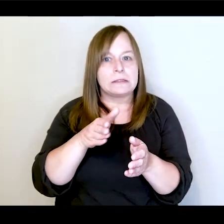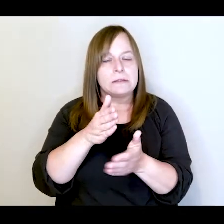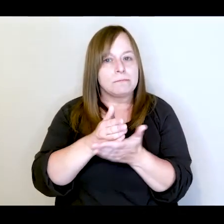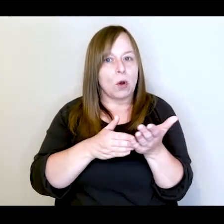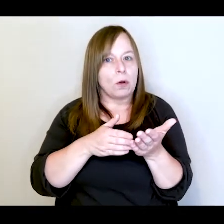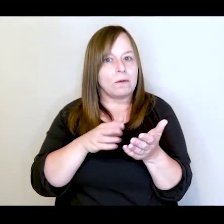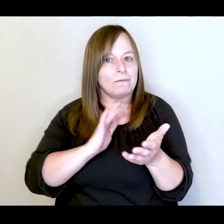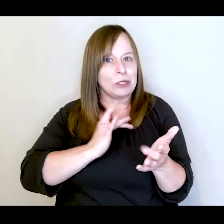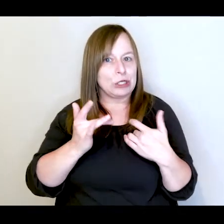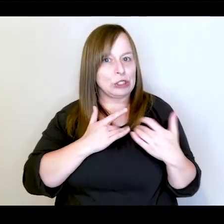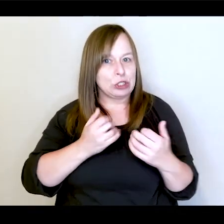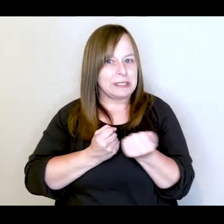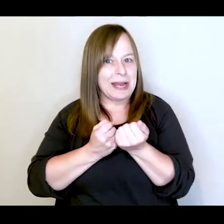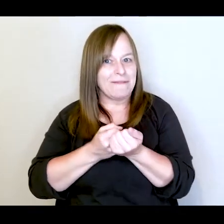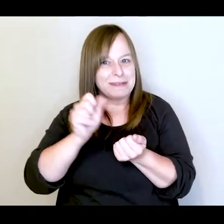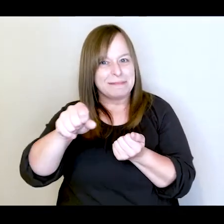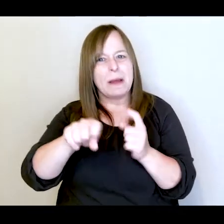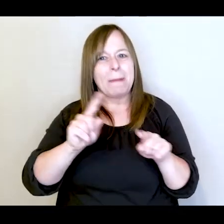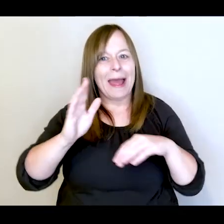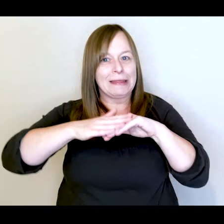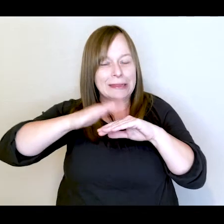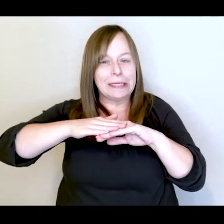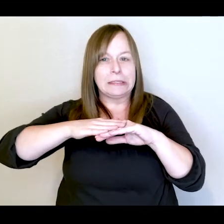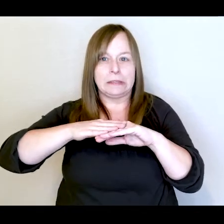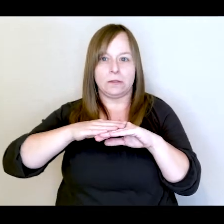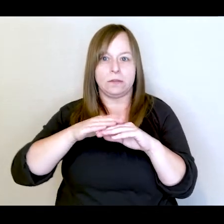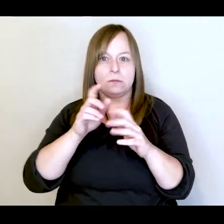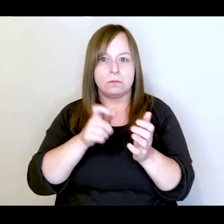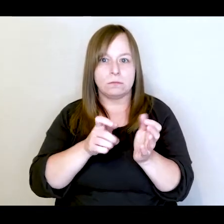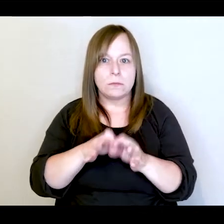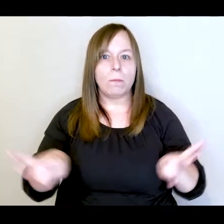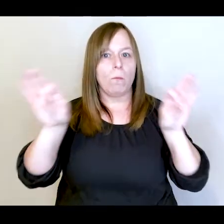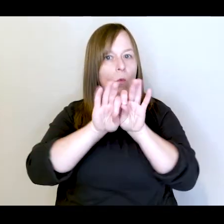of concern for us as advocates. But at least as these critical medical